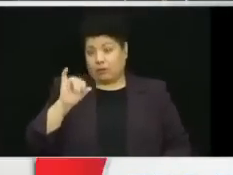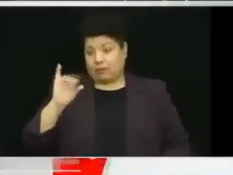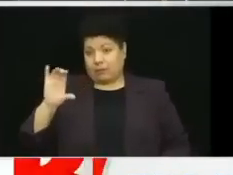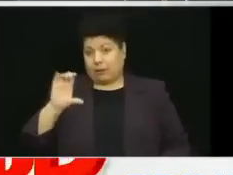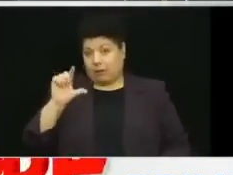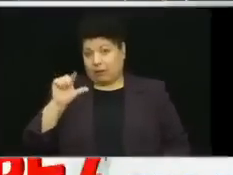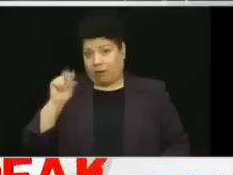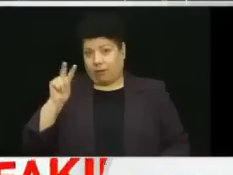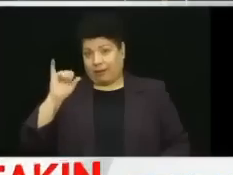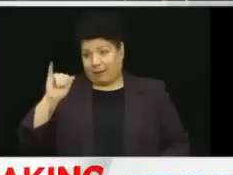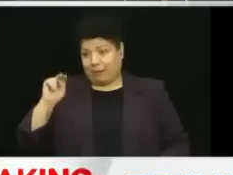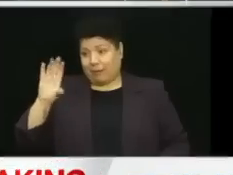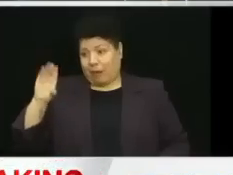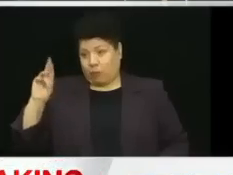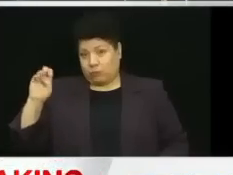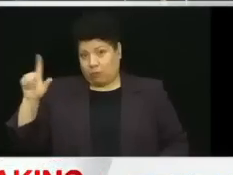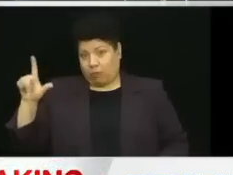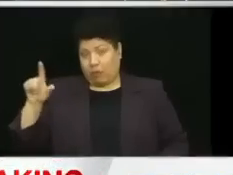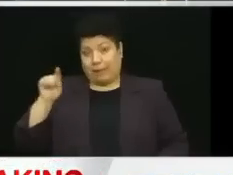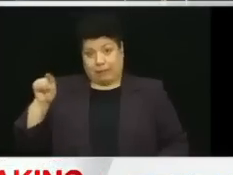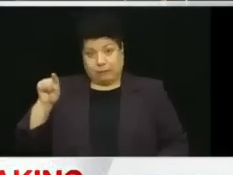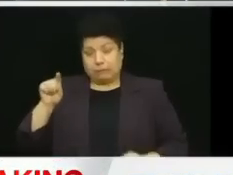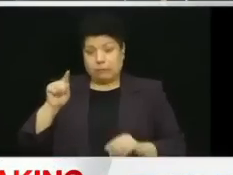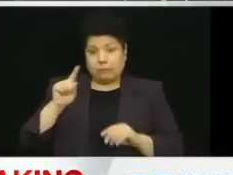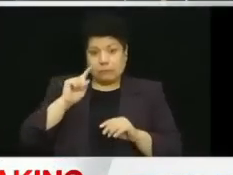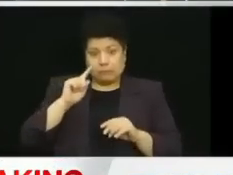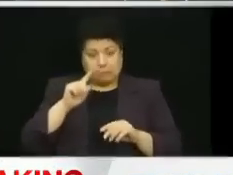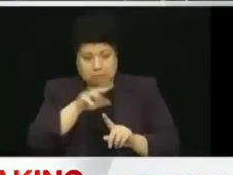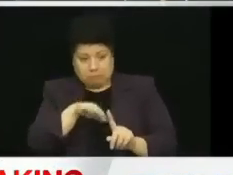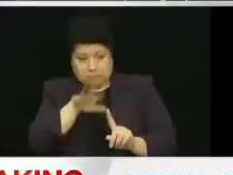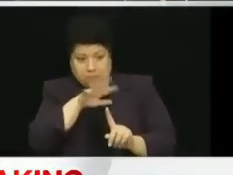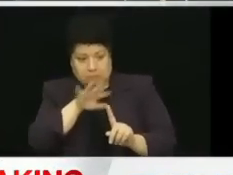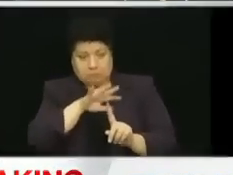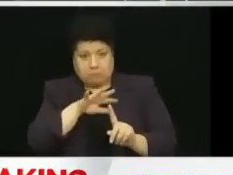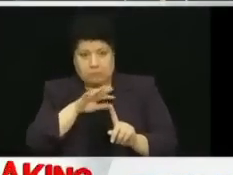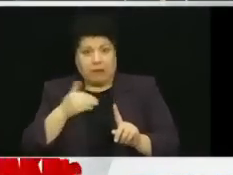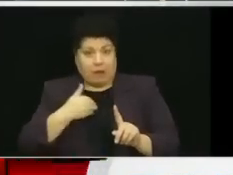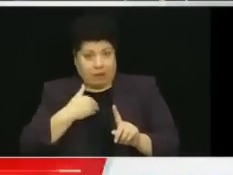SO BOTH THE CONTEXT AND THE PURPOSE IS VERY DIFFERENT.